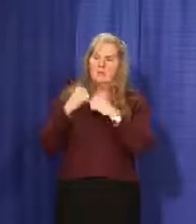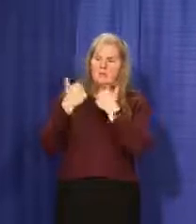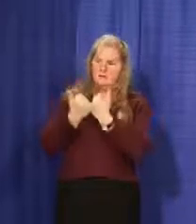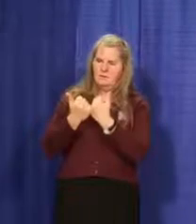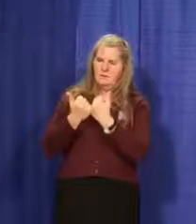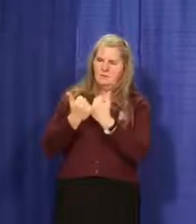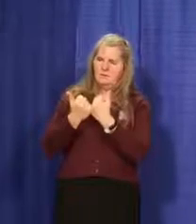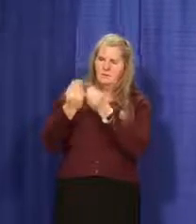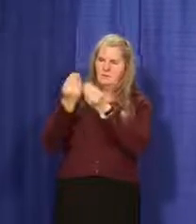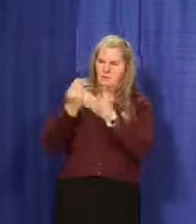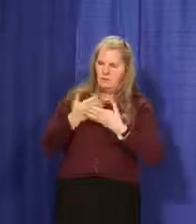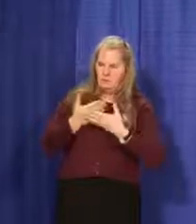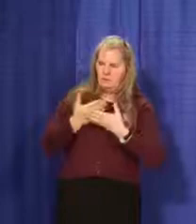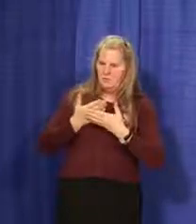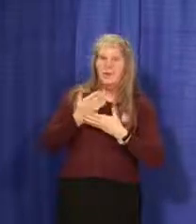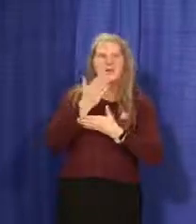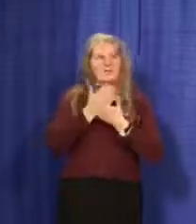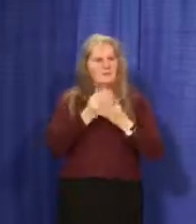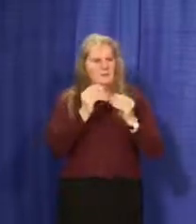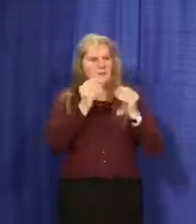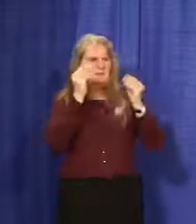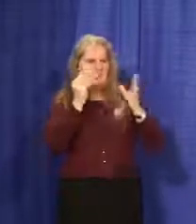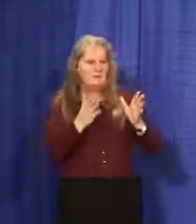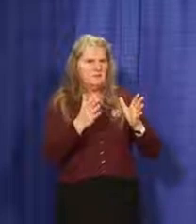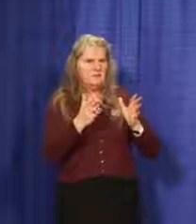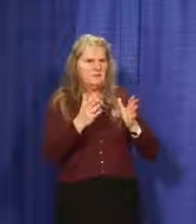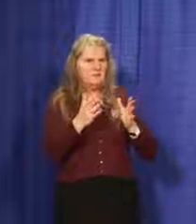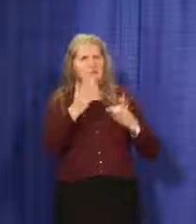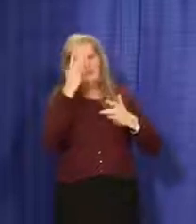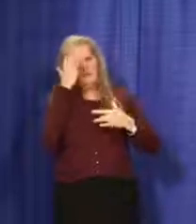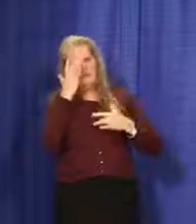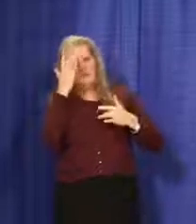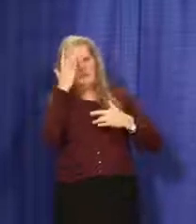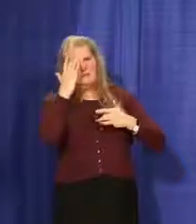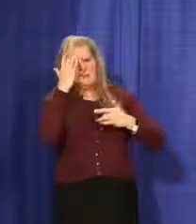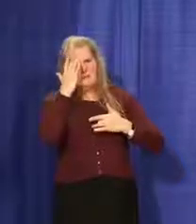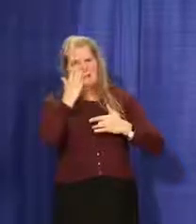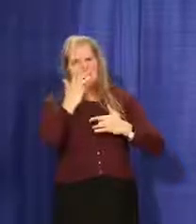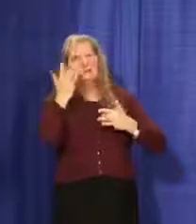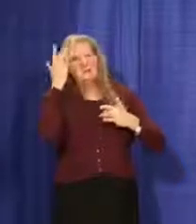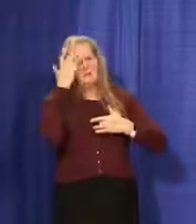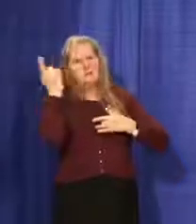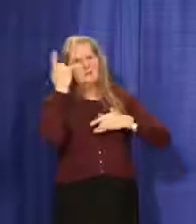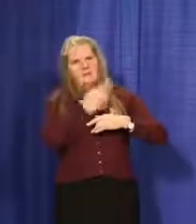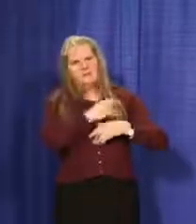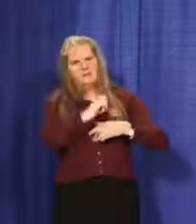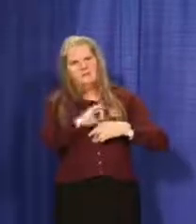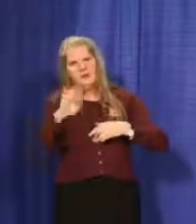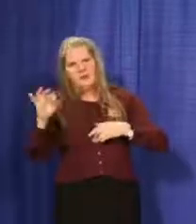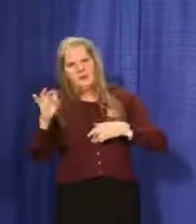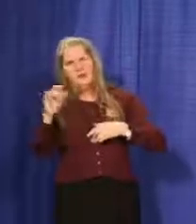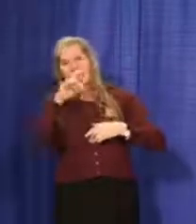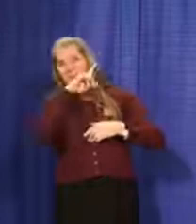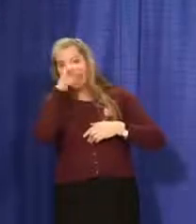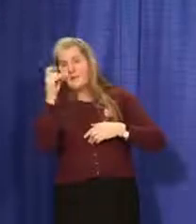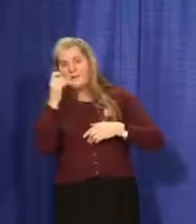about several teachers at a high school that are getting sick and have to take sick days, and suspecting it is because of